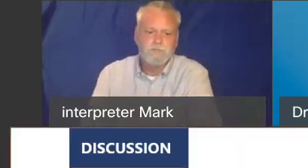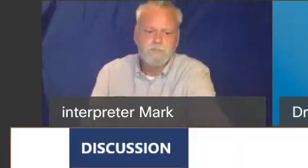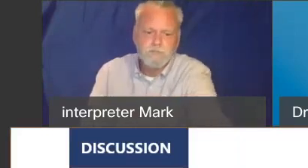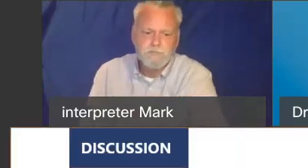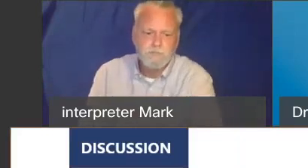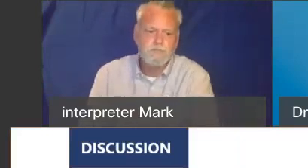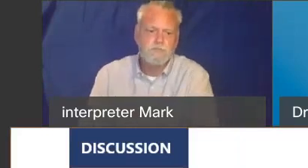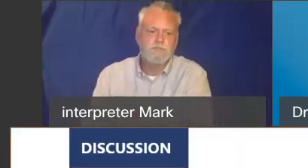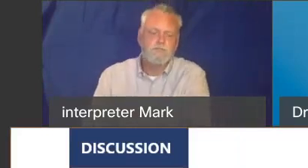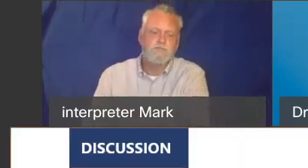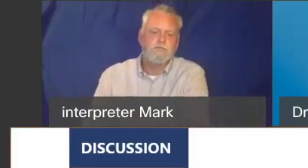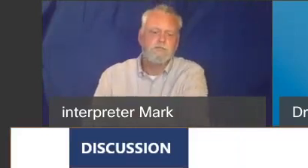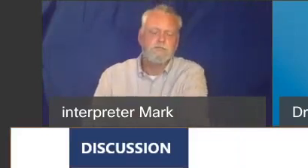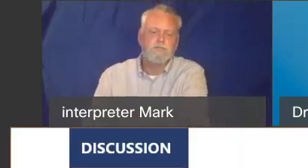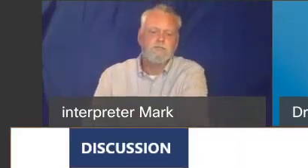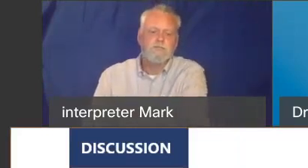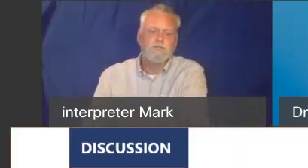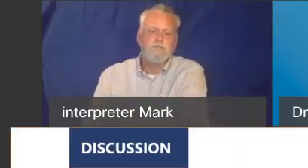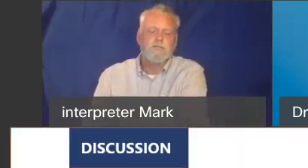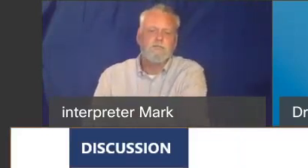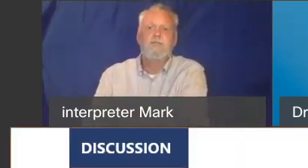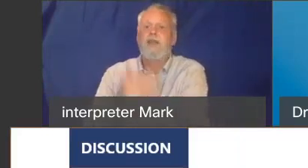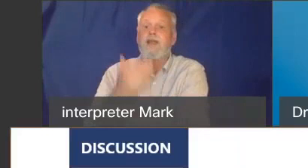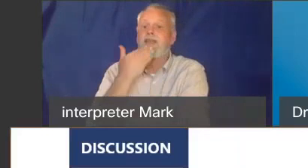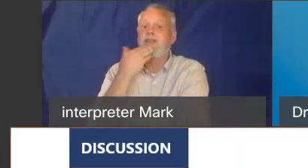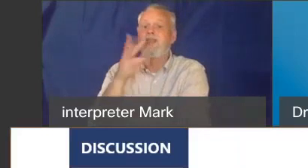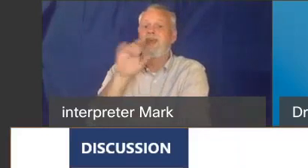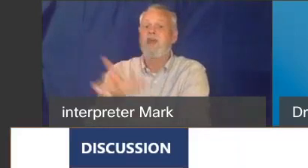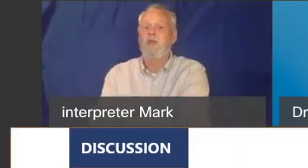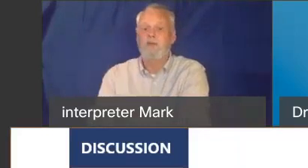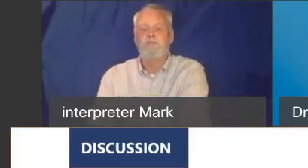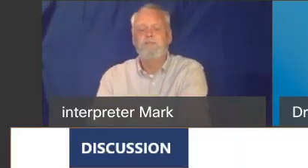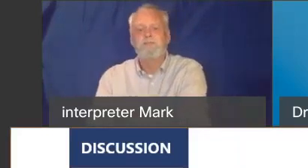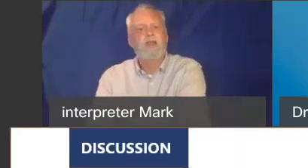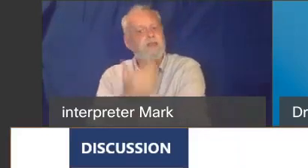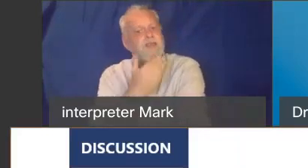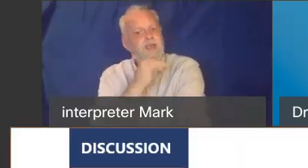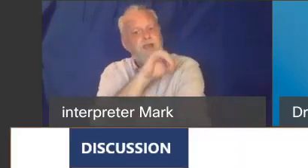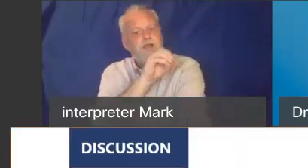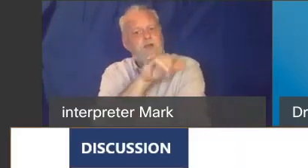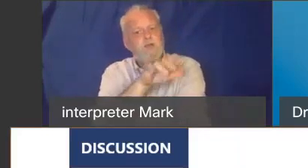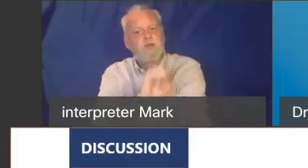Thank you, thank you for that question. Dries painful times.